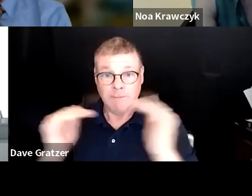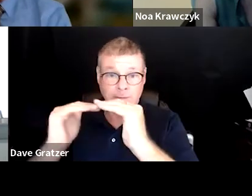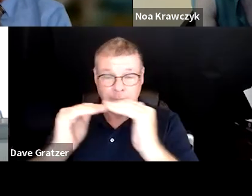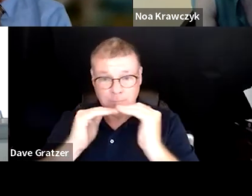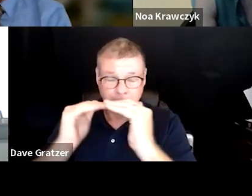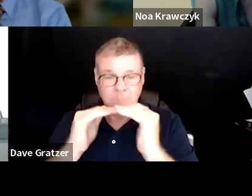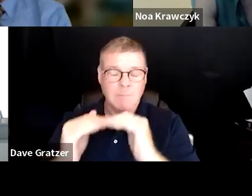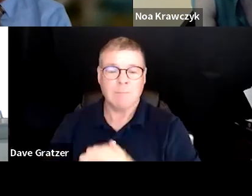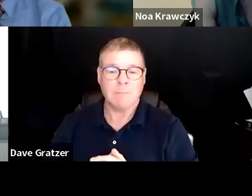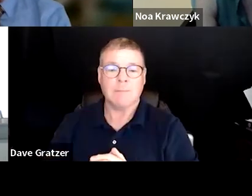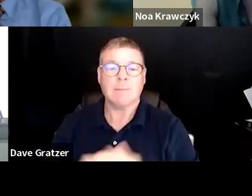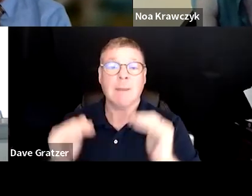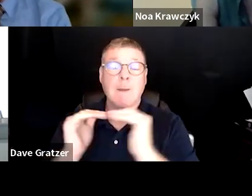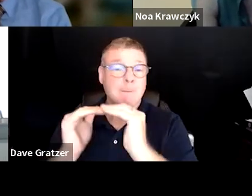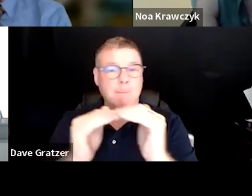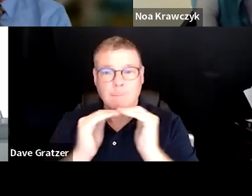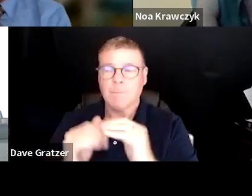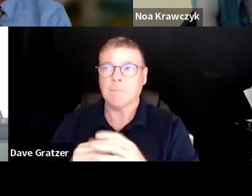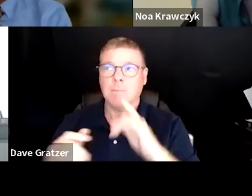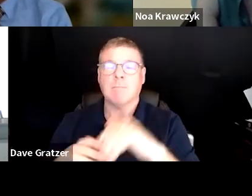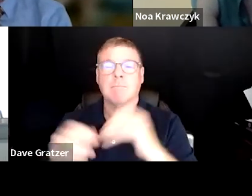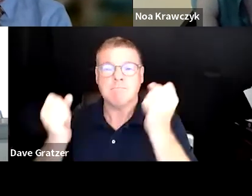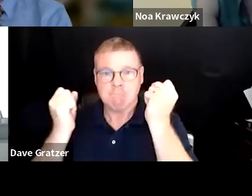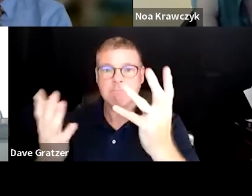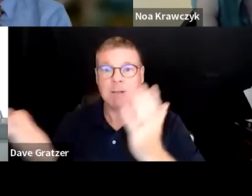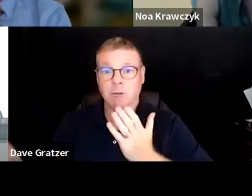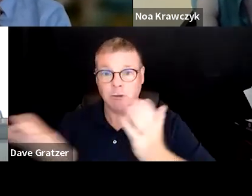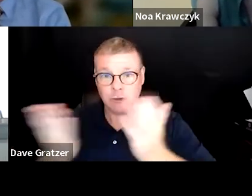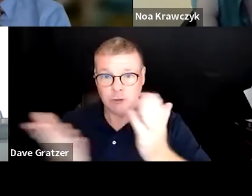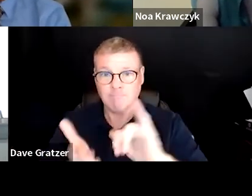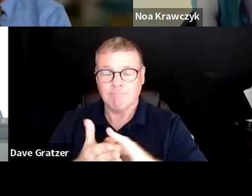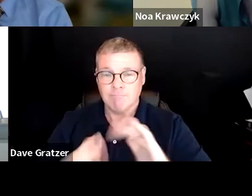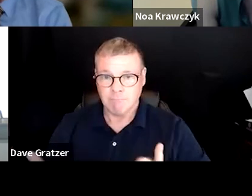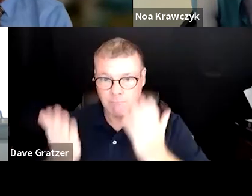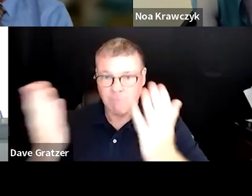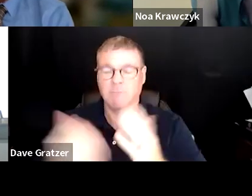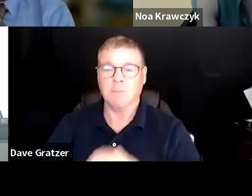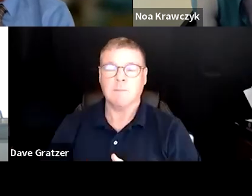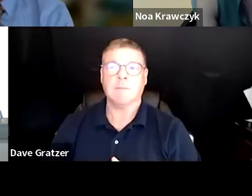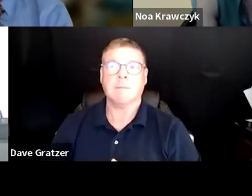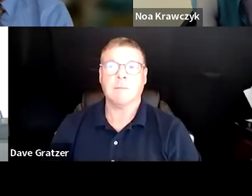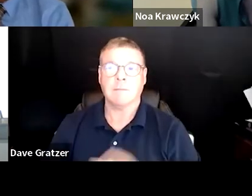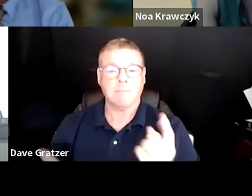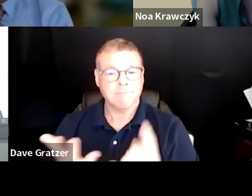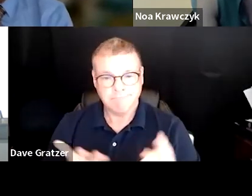Peers are in many of the services that are provided throughout the state.